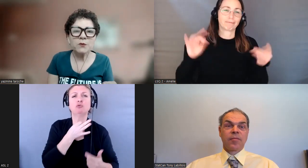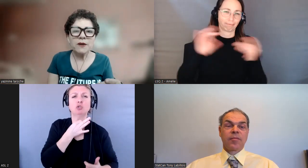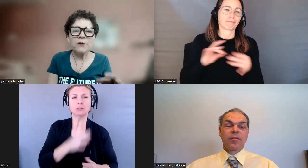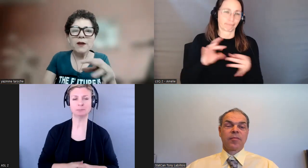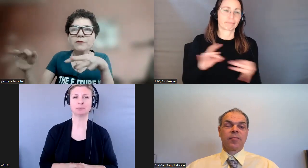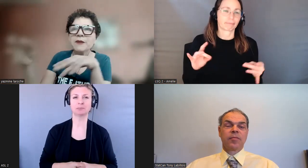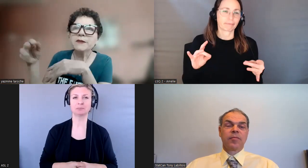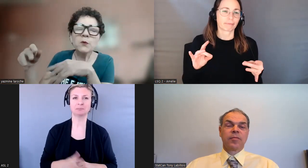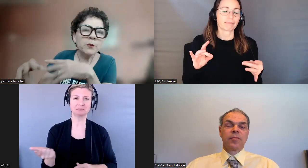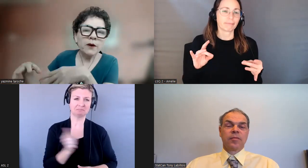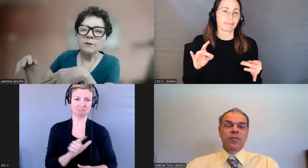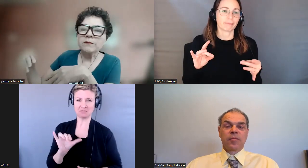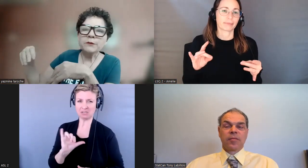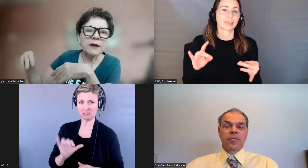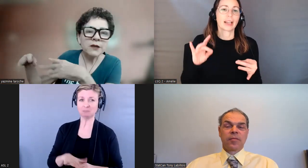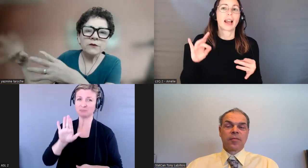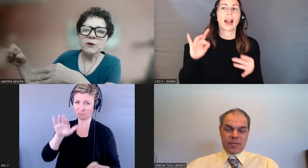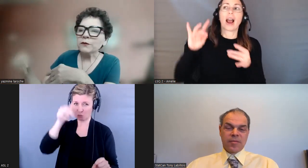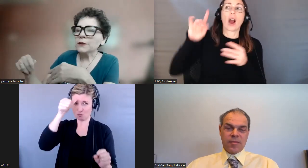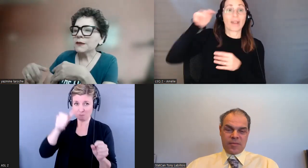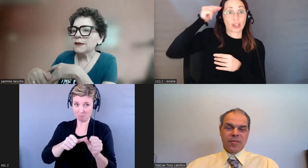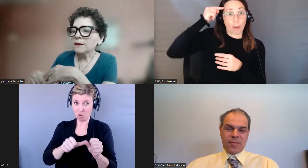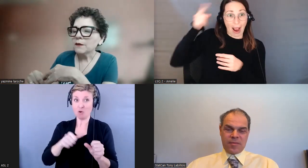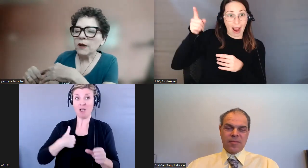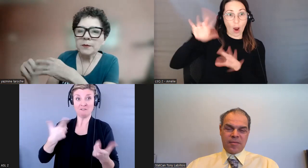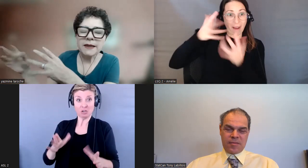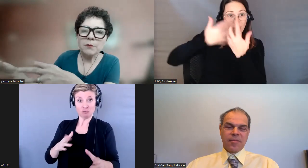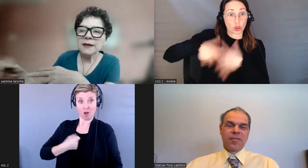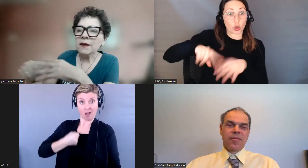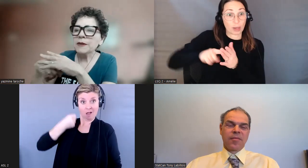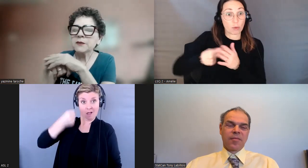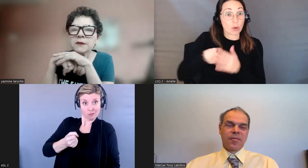service when I arrived so remember I remember I'm City I want to play pay down my student